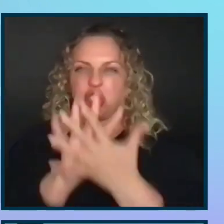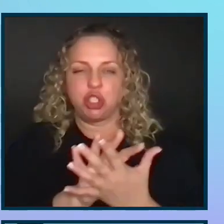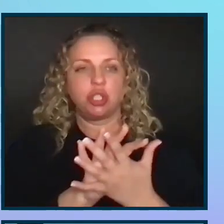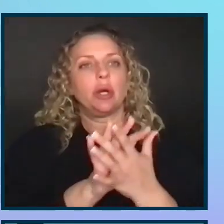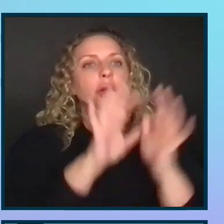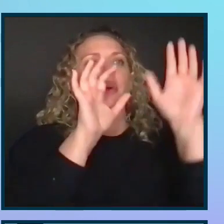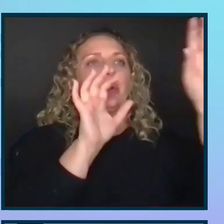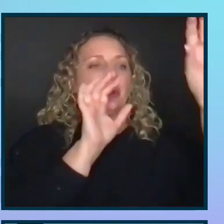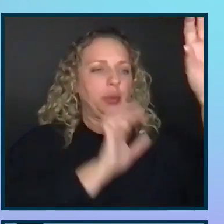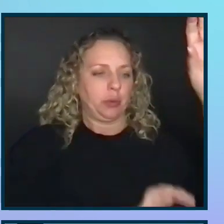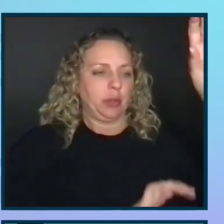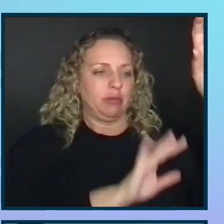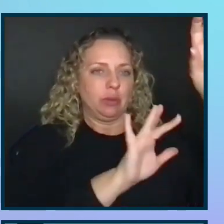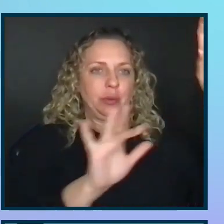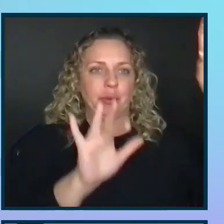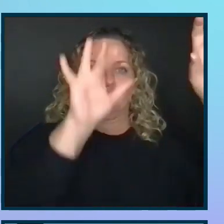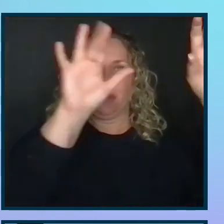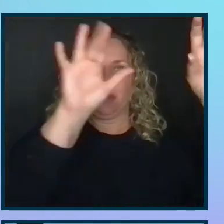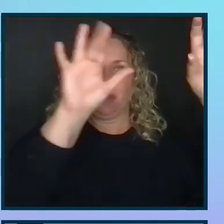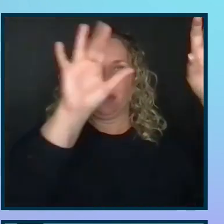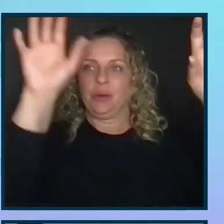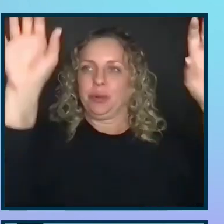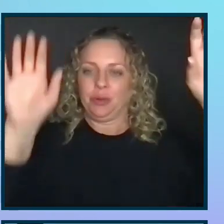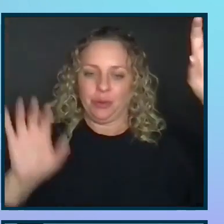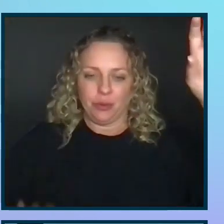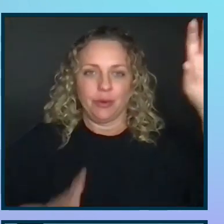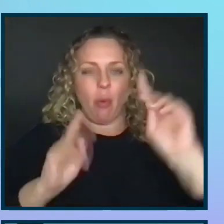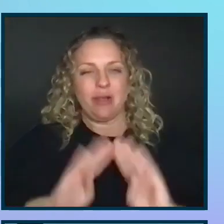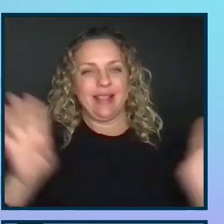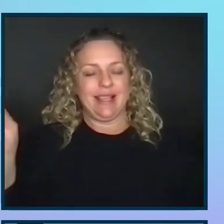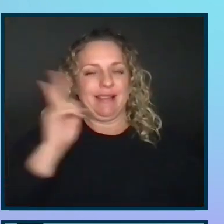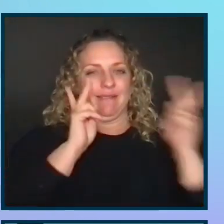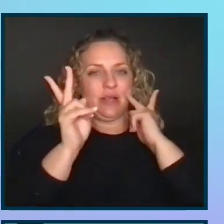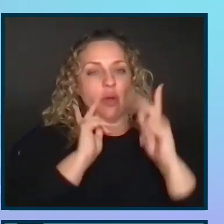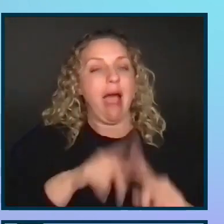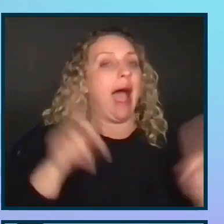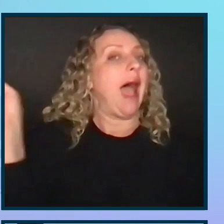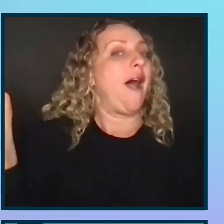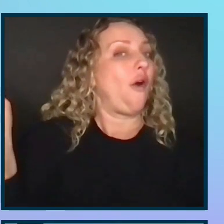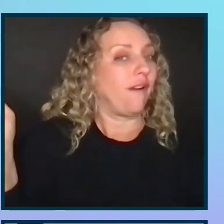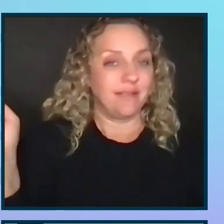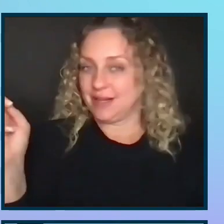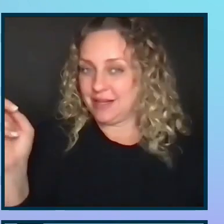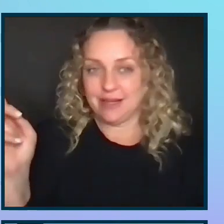and they really like to focus on visual imagery. However, in practice there's real usability challenges